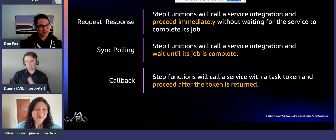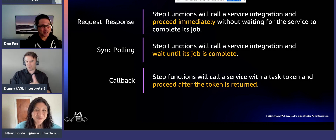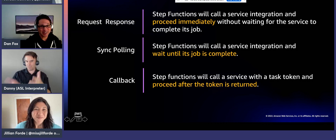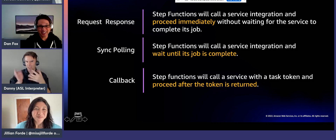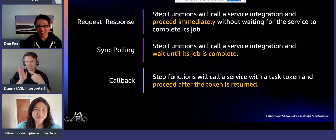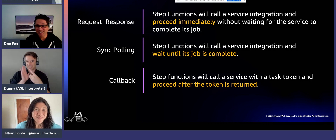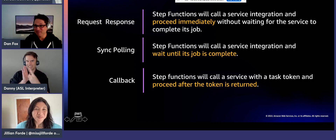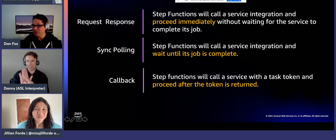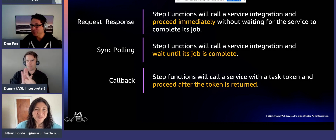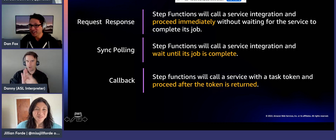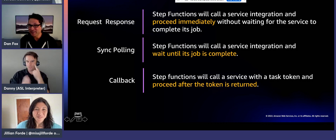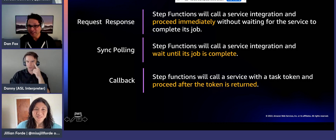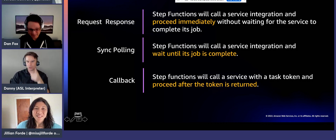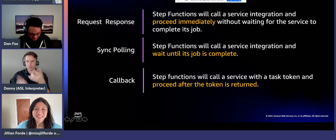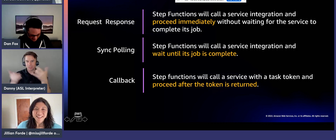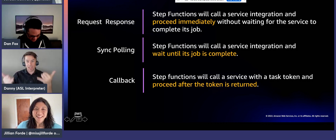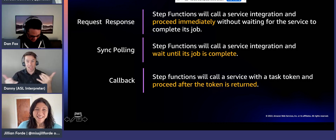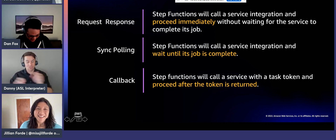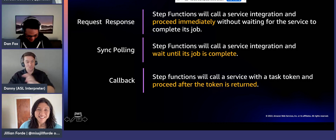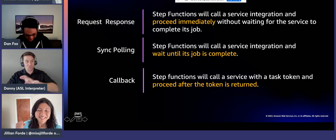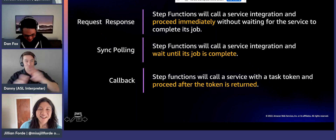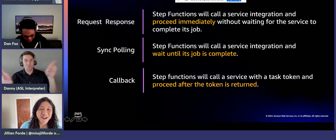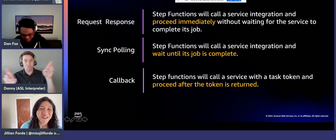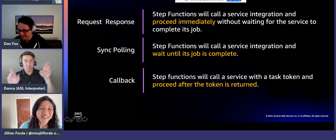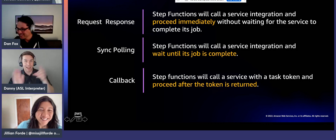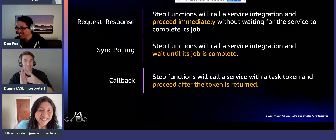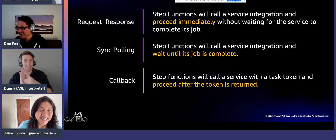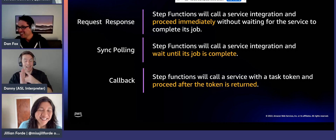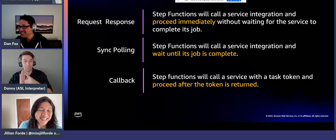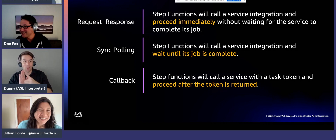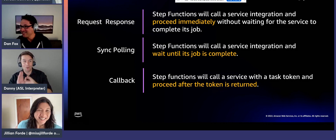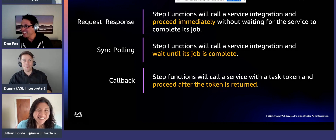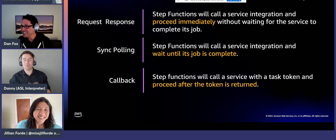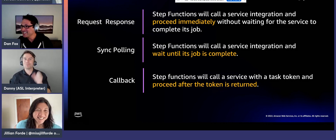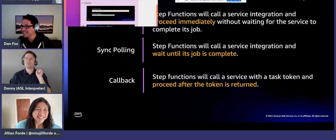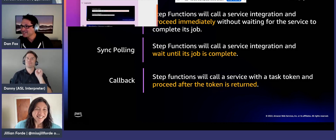Should we move to a demo? Yeah, let's do it - Go. Sweet.